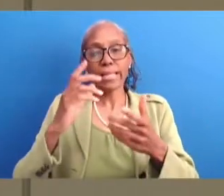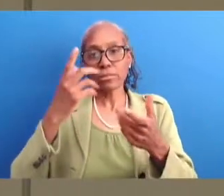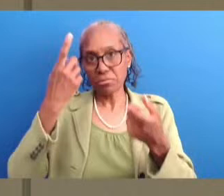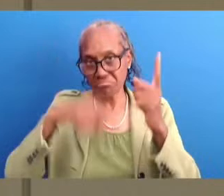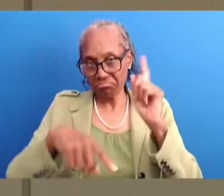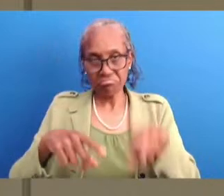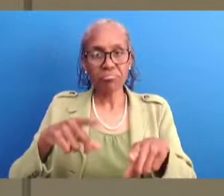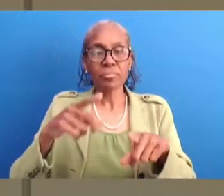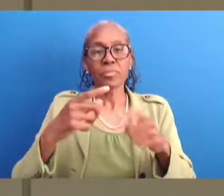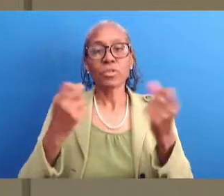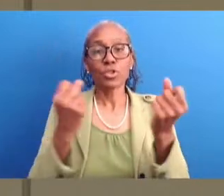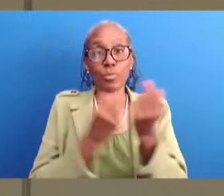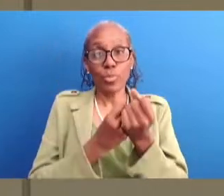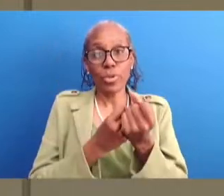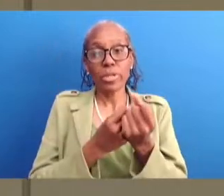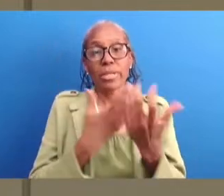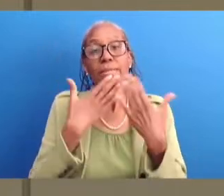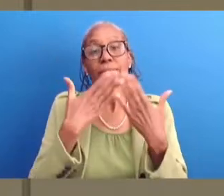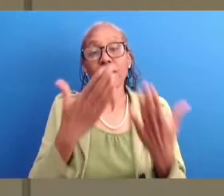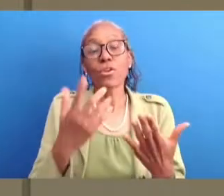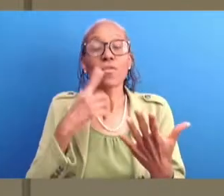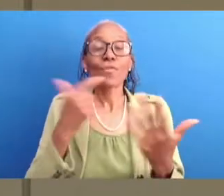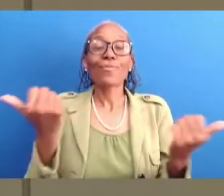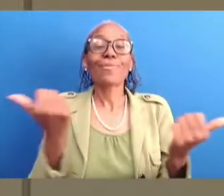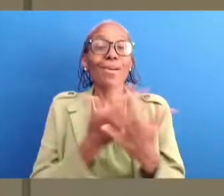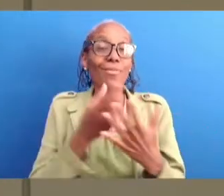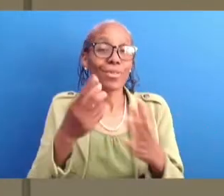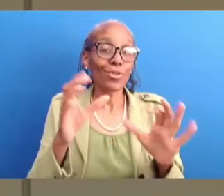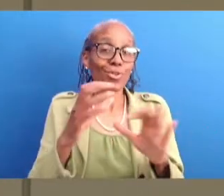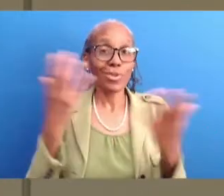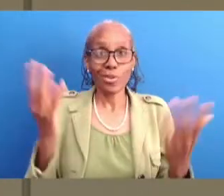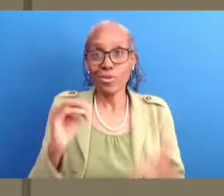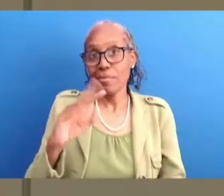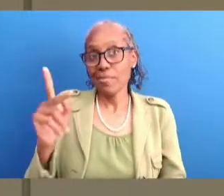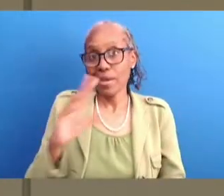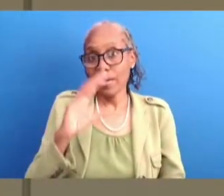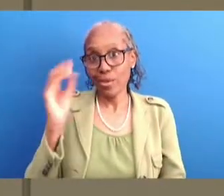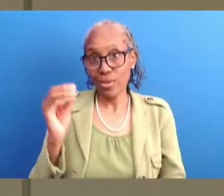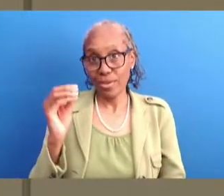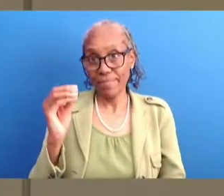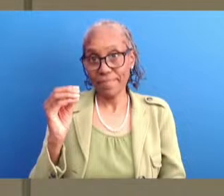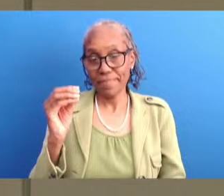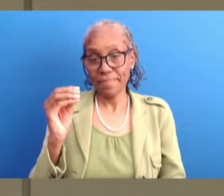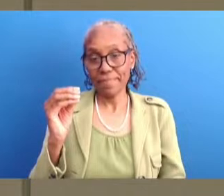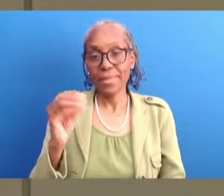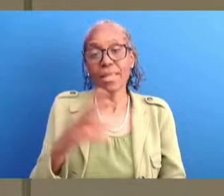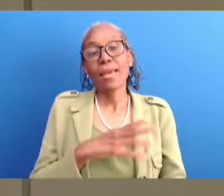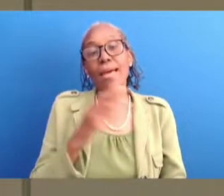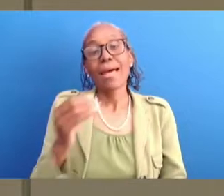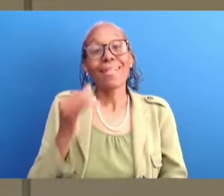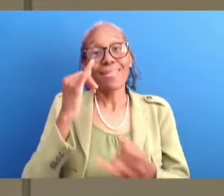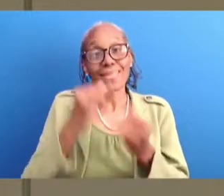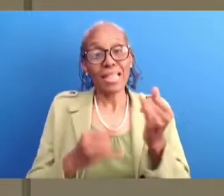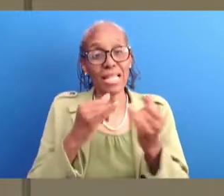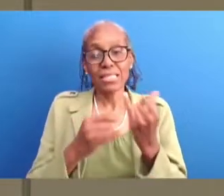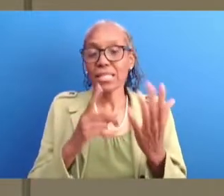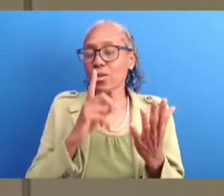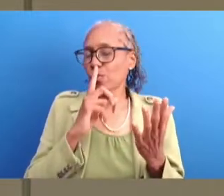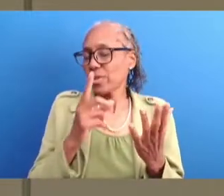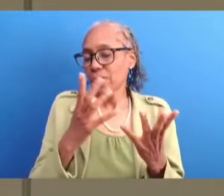TO BUILD PARTNERSHIPS, AND TO MUTUALLY SUPPORT, SO THANK YOU